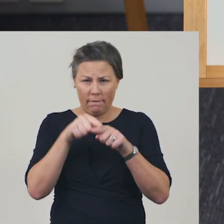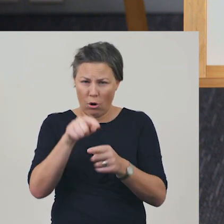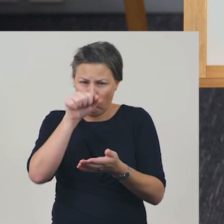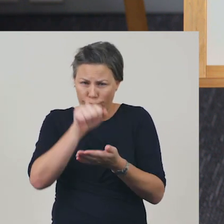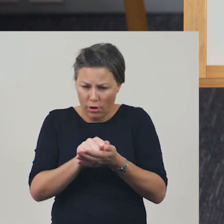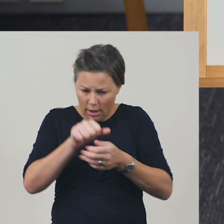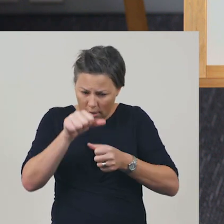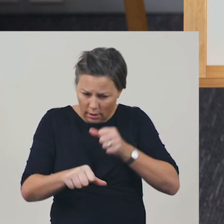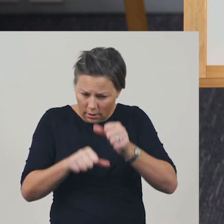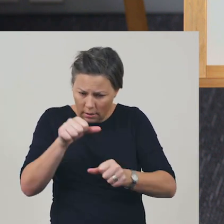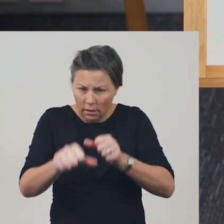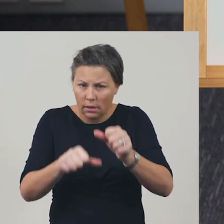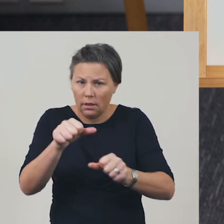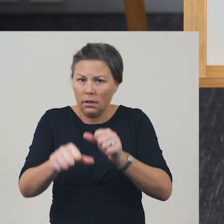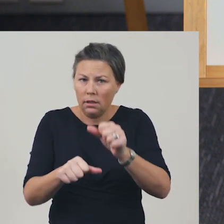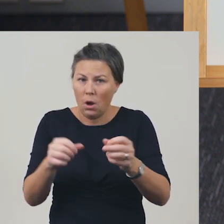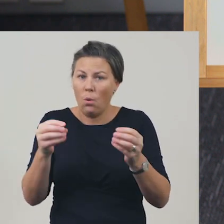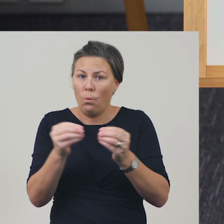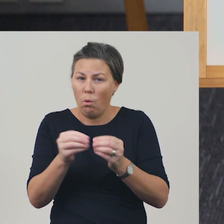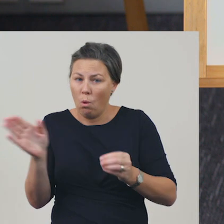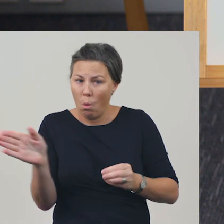and all the main characters are included too.